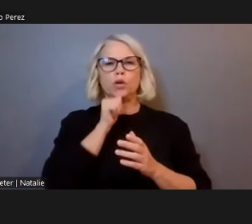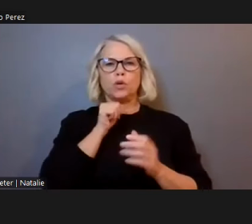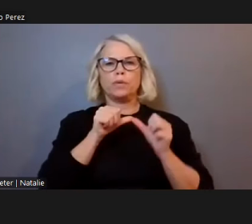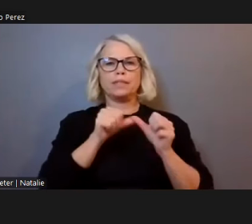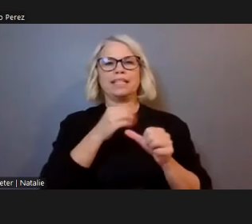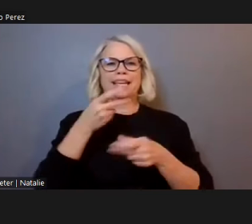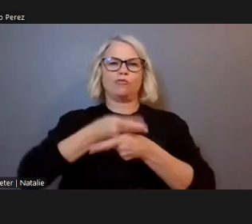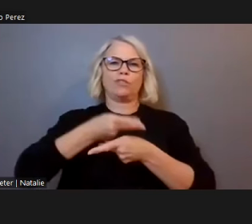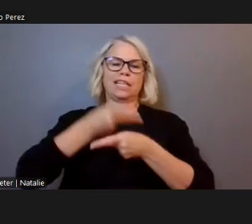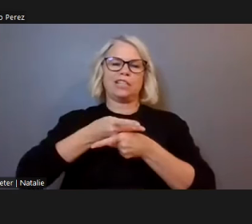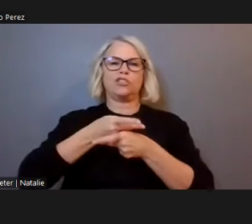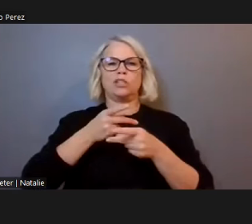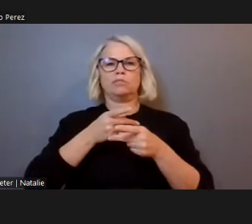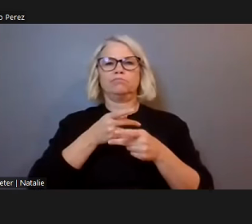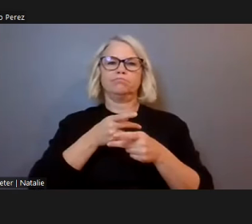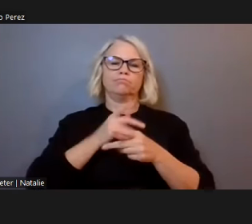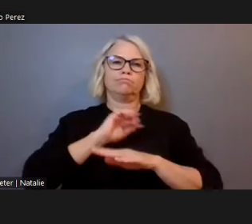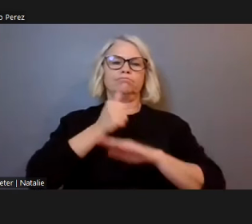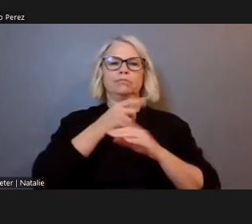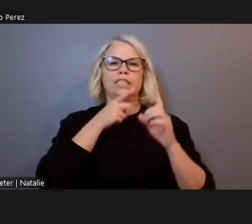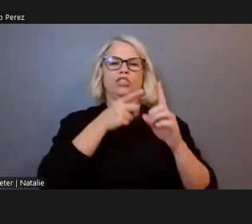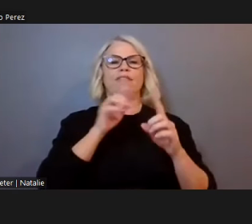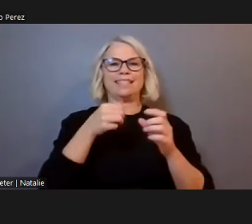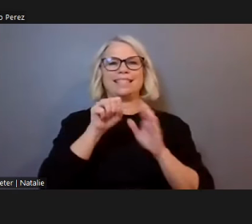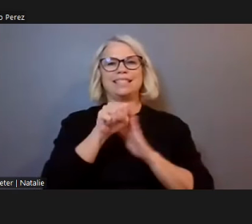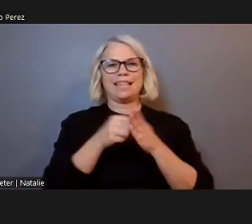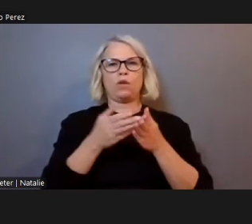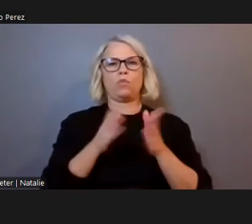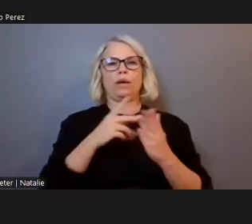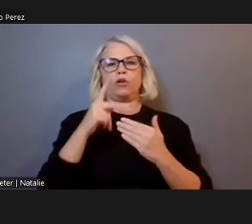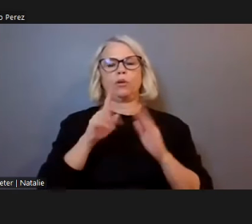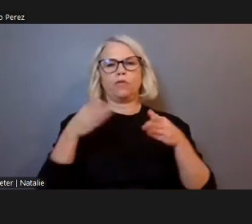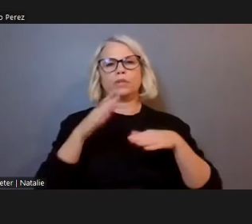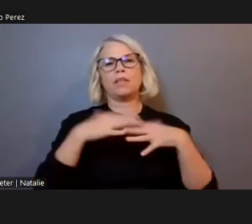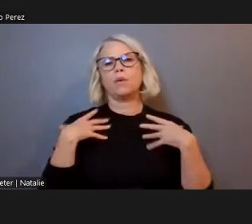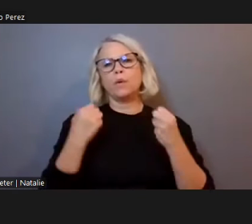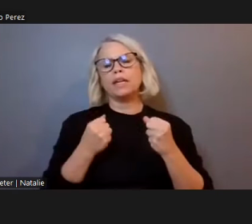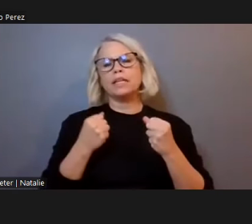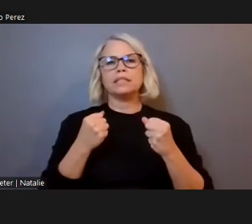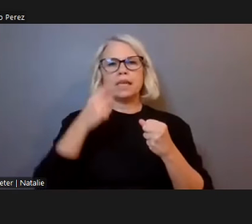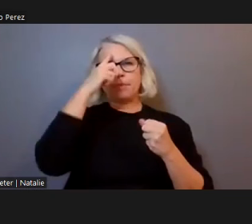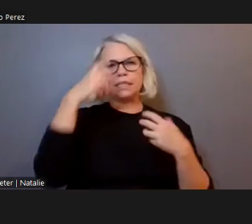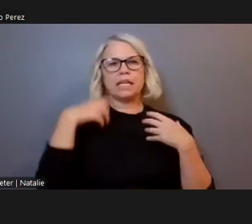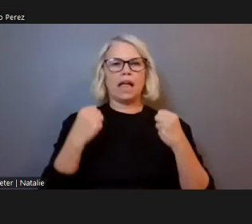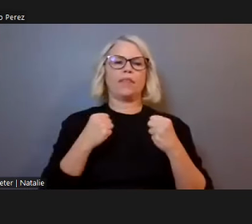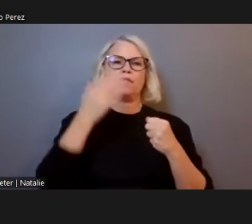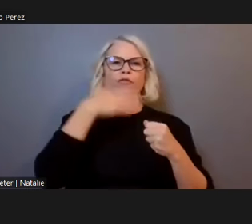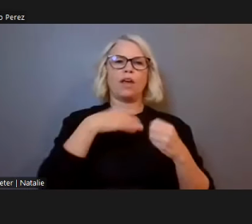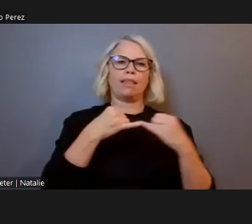which is a statewide program focusing on the wellness and mental health of healthcare workers and front-line workers impacted by COVID-19.